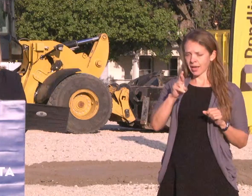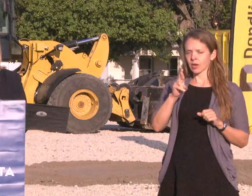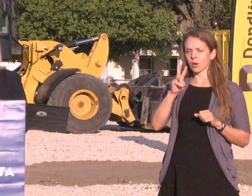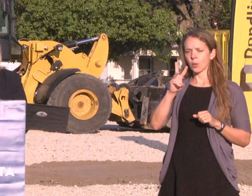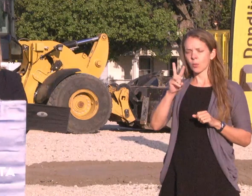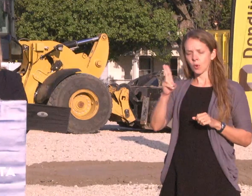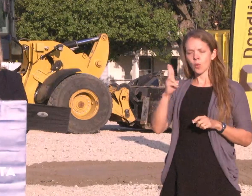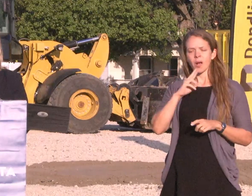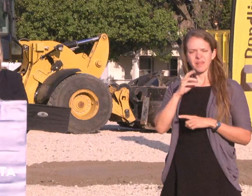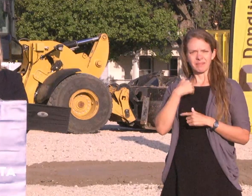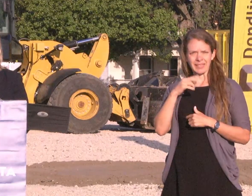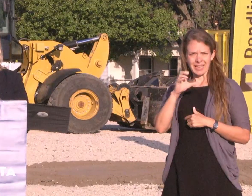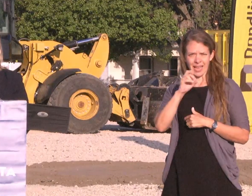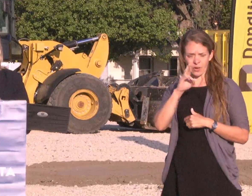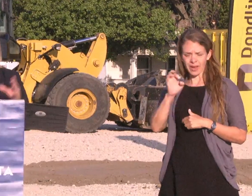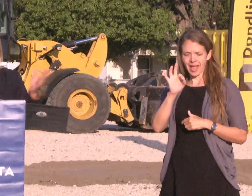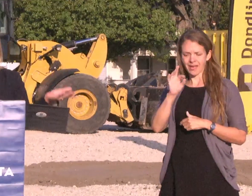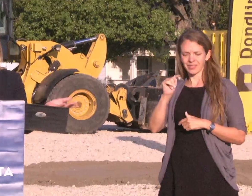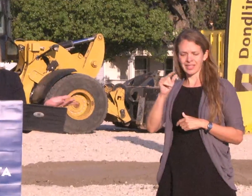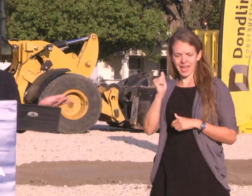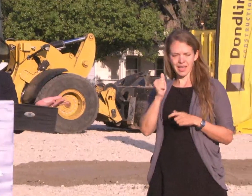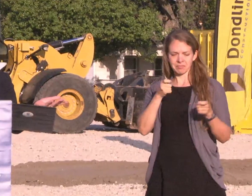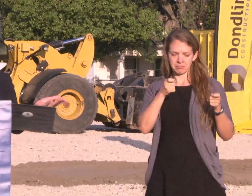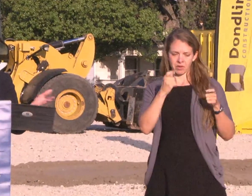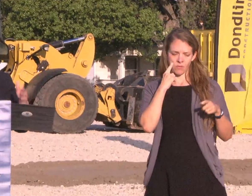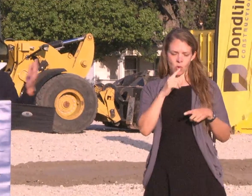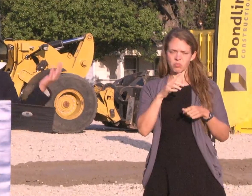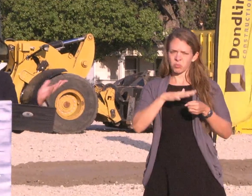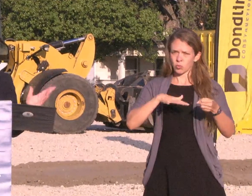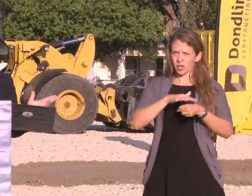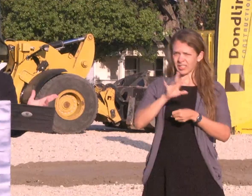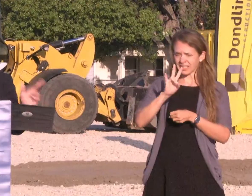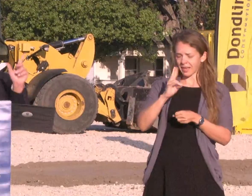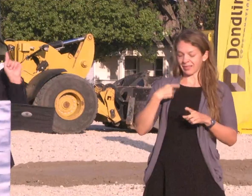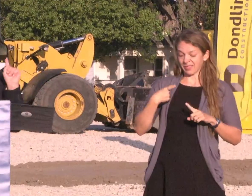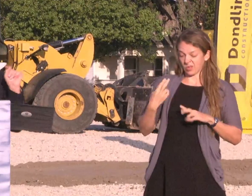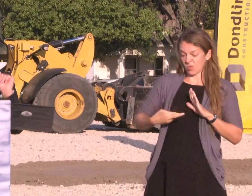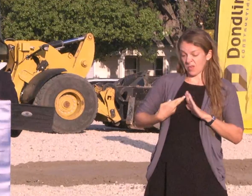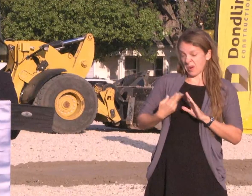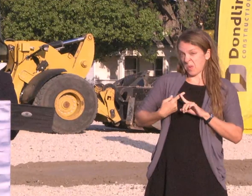administrator for region 7 I've been in this role for about a month well actually one month today